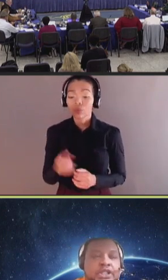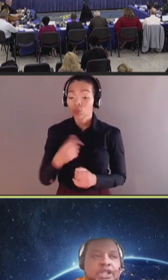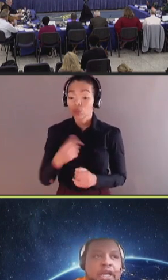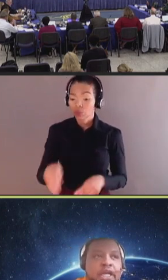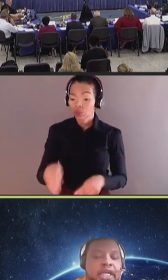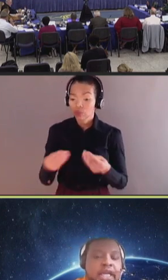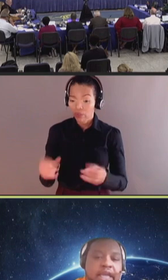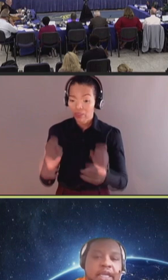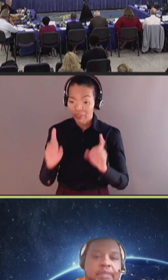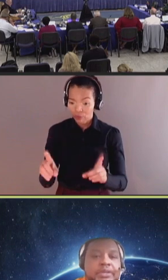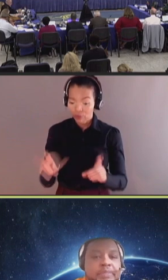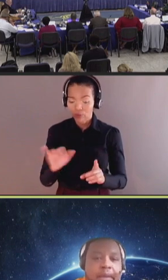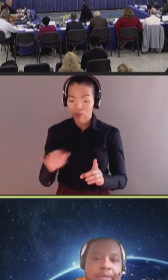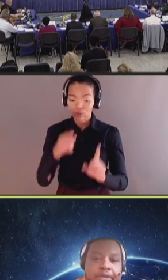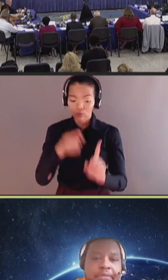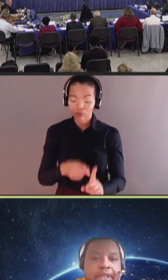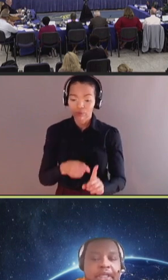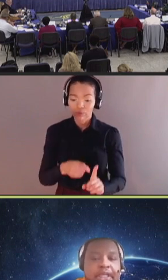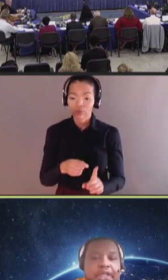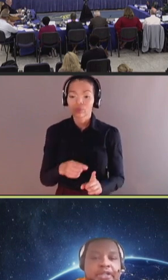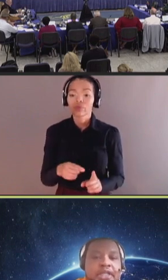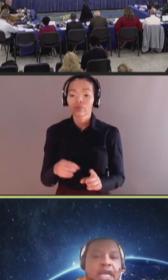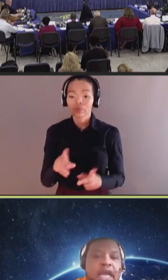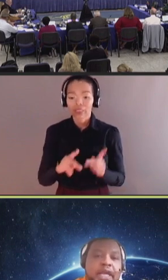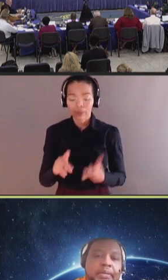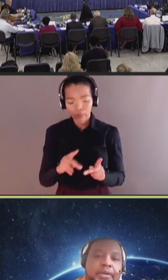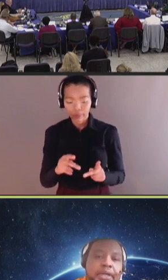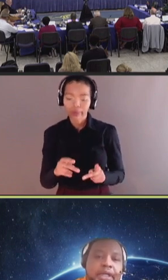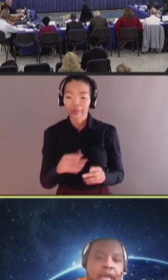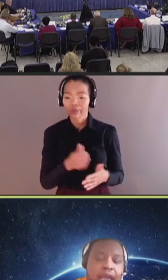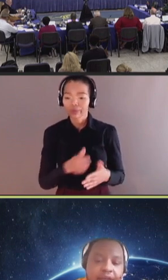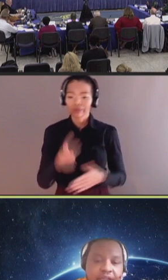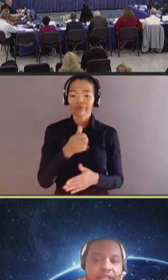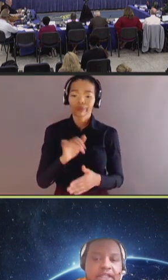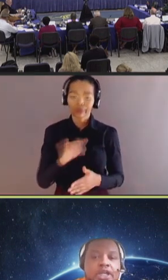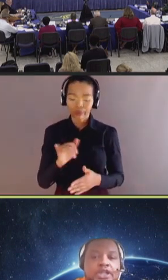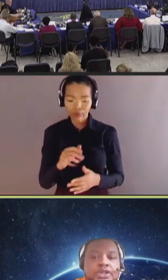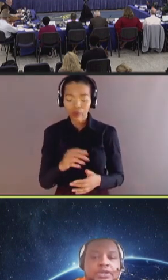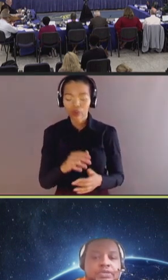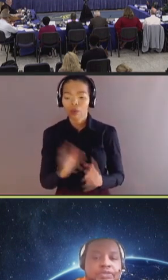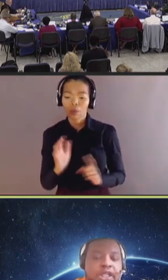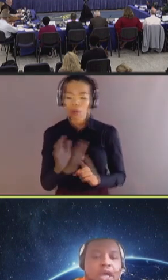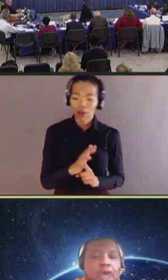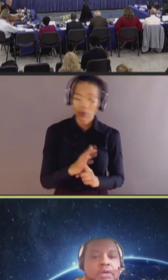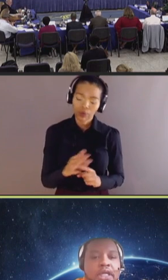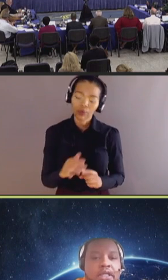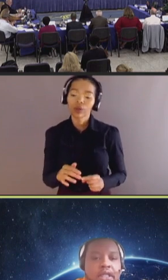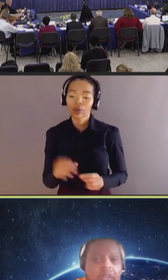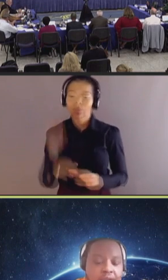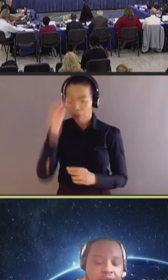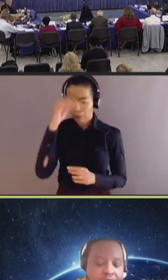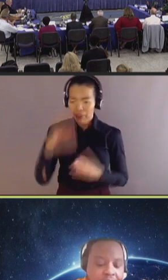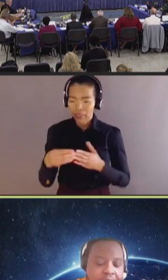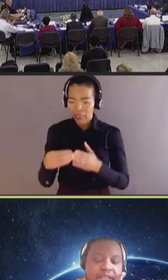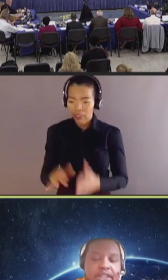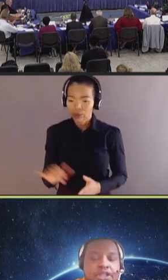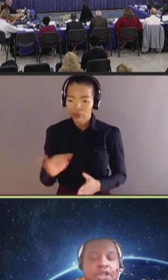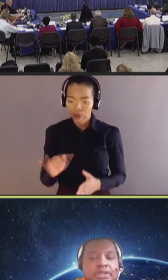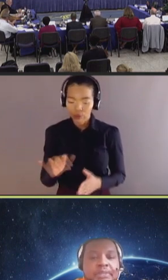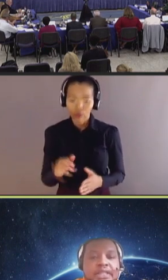we targeted gatekeepers, popular opinion leaders, and community advocates to really hone in those